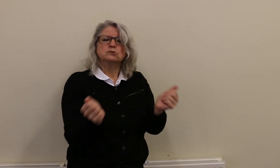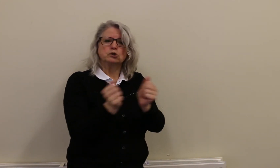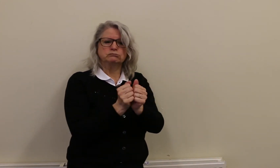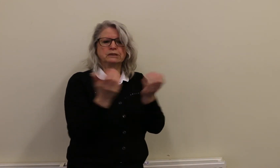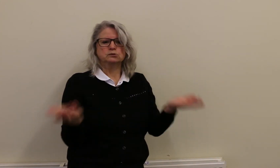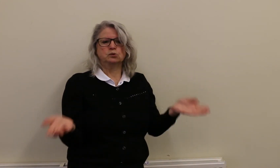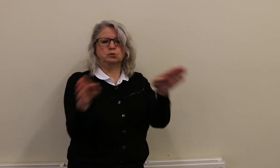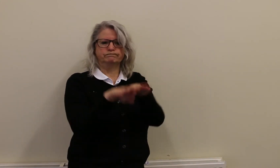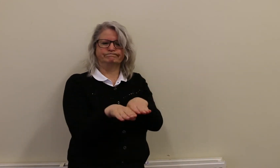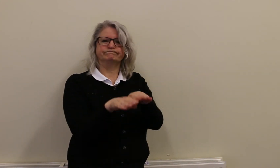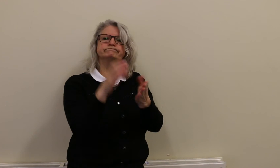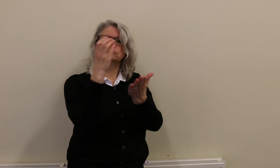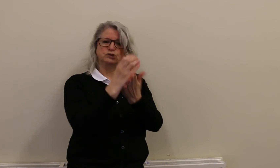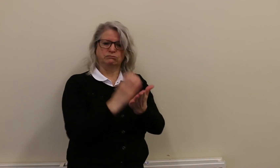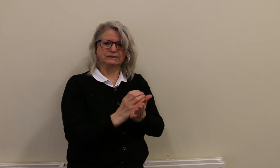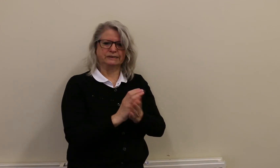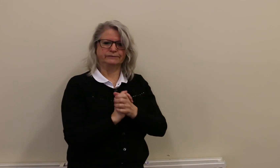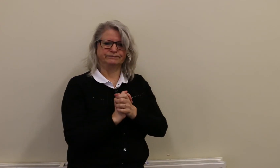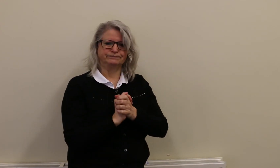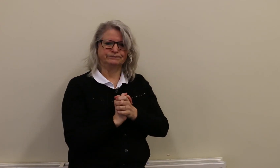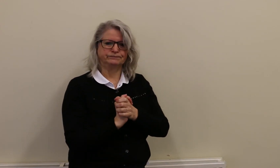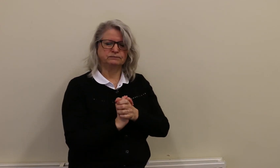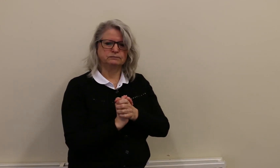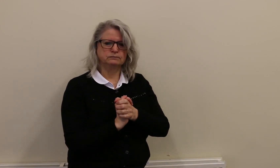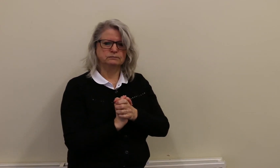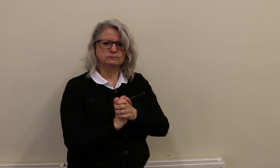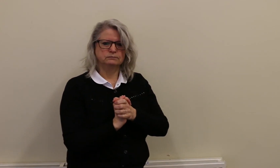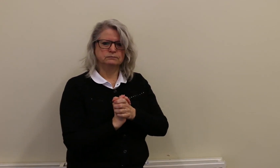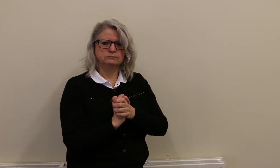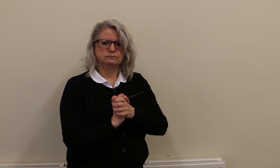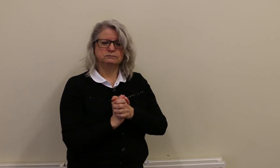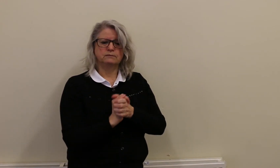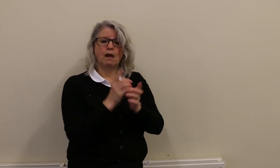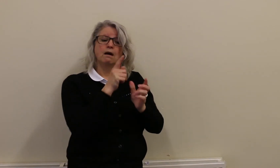and, agreeing to close the charity.